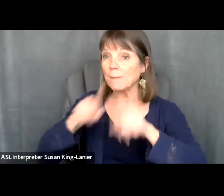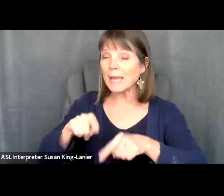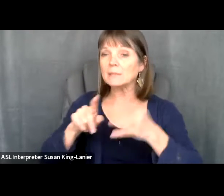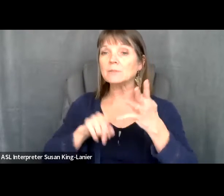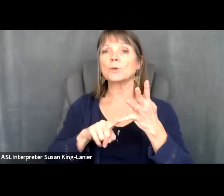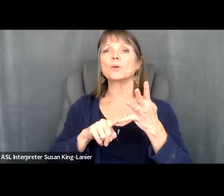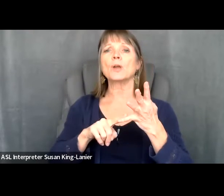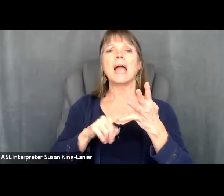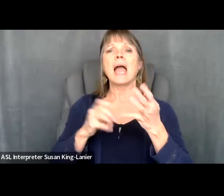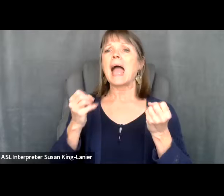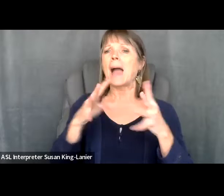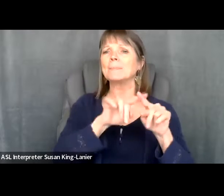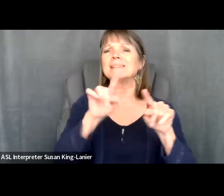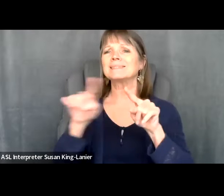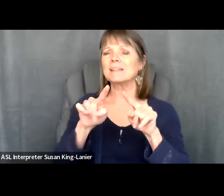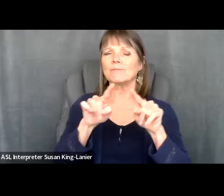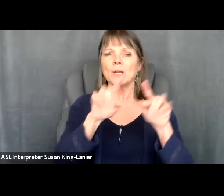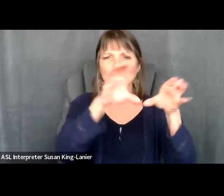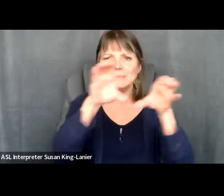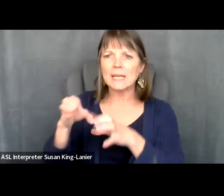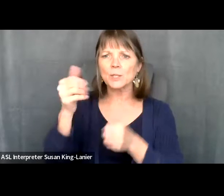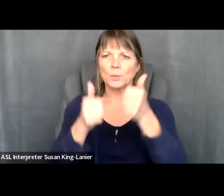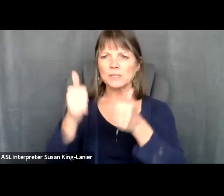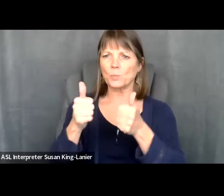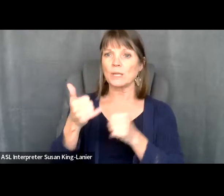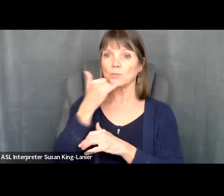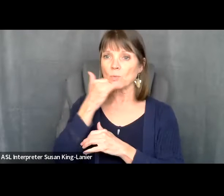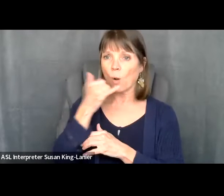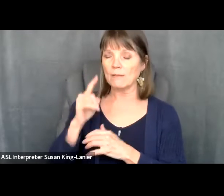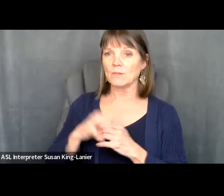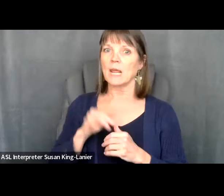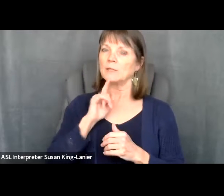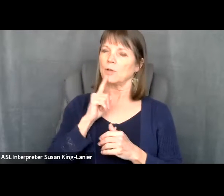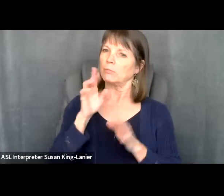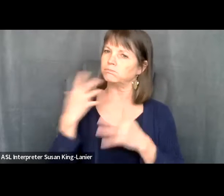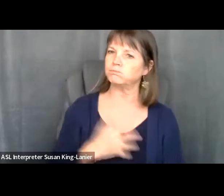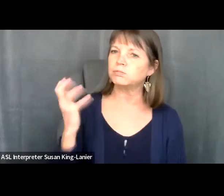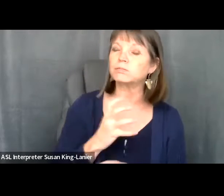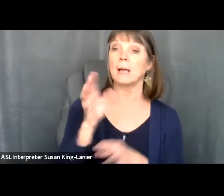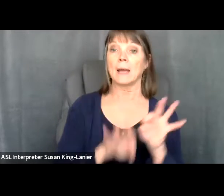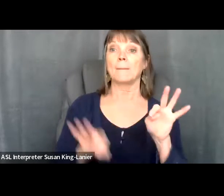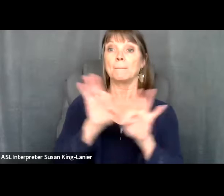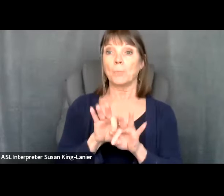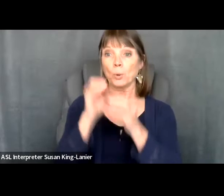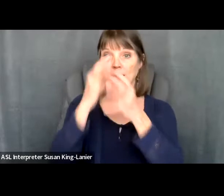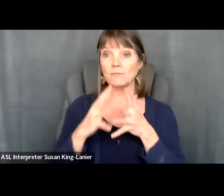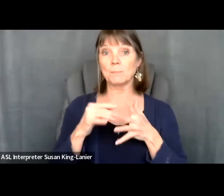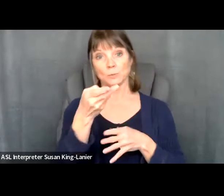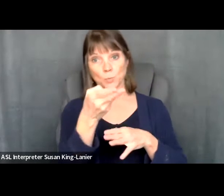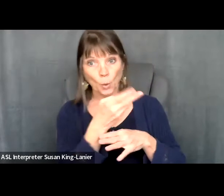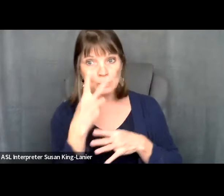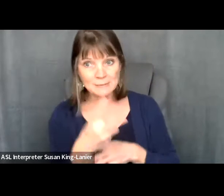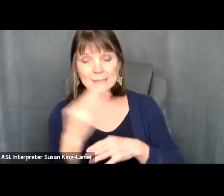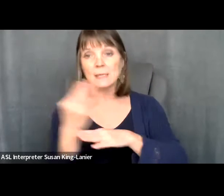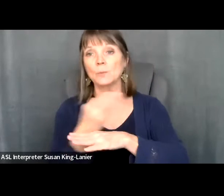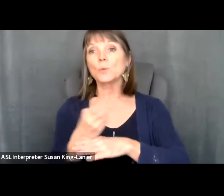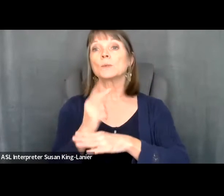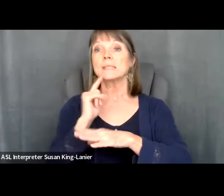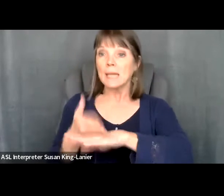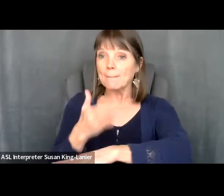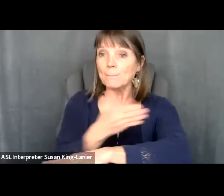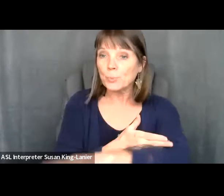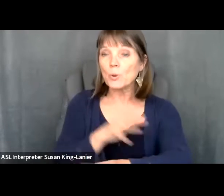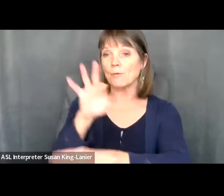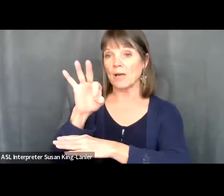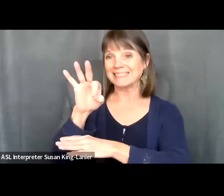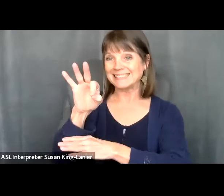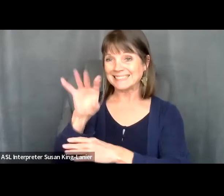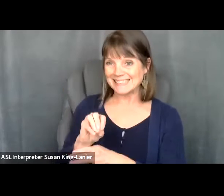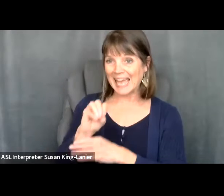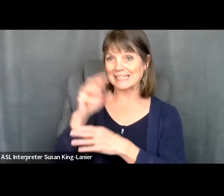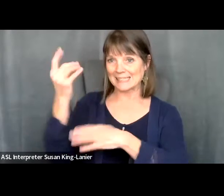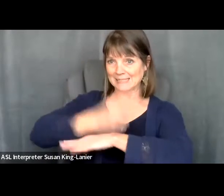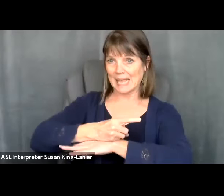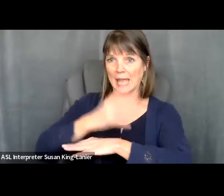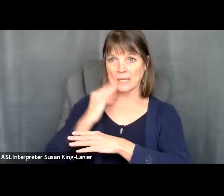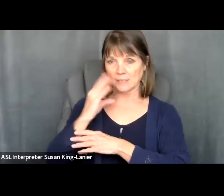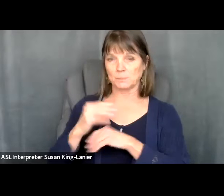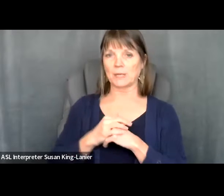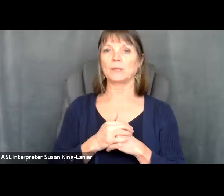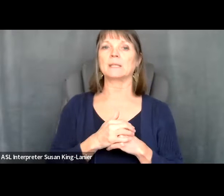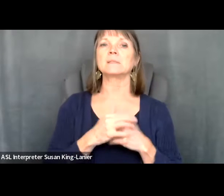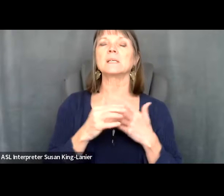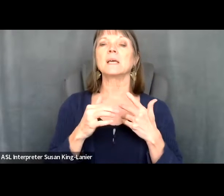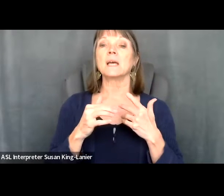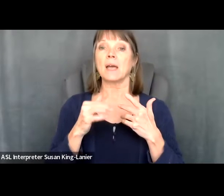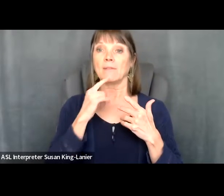Kelly Crosbie: this or other crisis services? This is just really incredible information that we are using. We want you to see it. Use it top of mind, to improve the ninety day experience, but also think about improving our system. If these are the reasons people are falling one hundred and fifty,